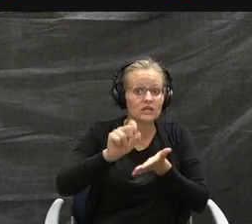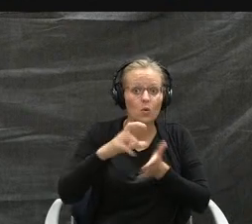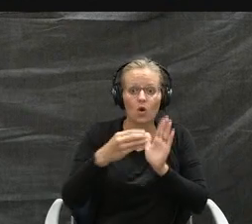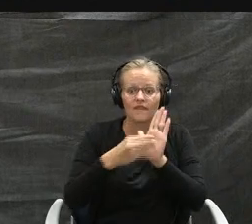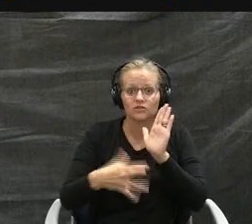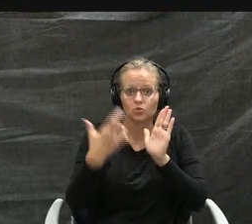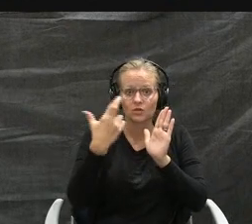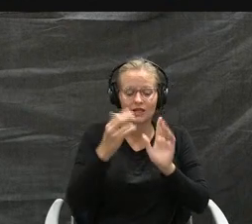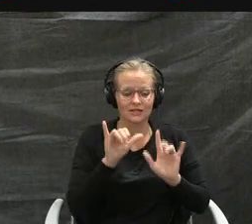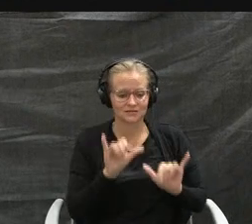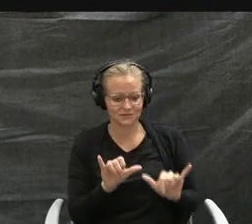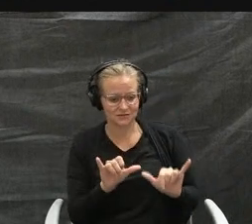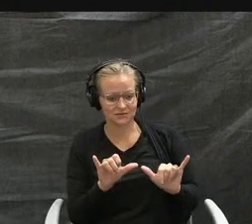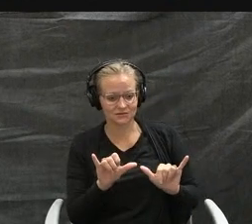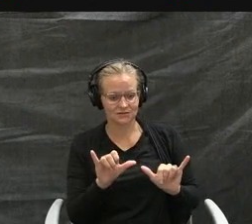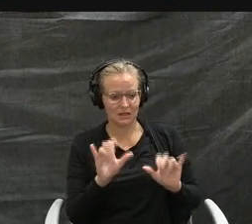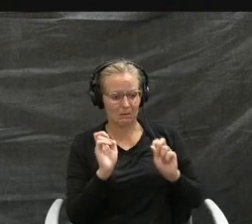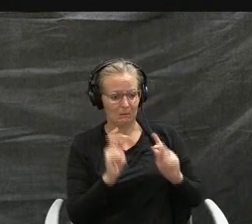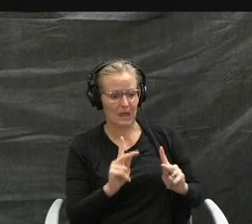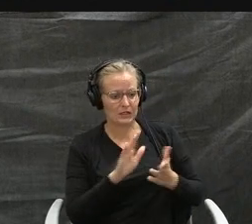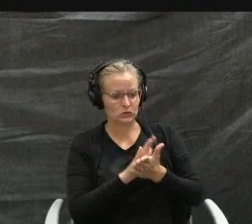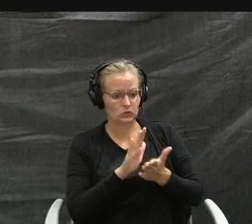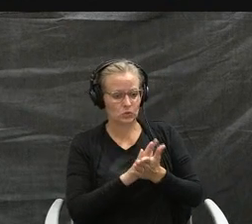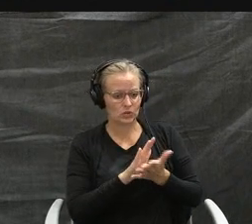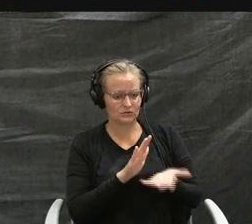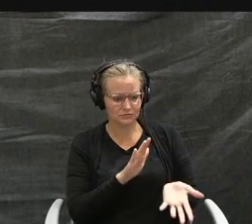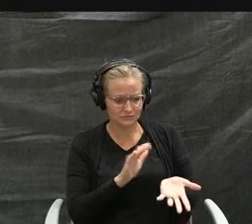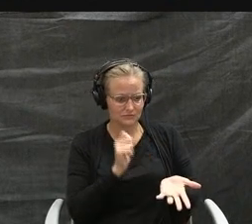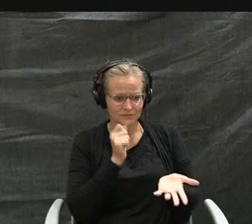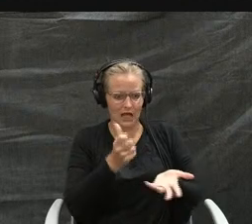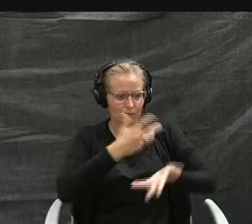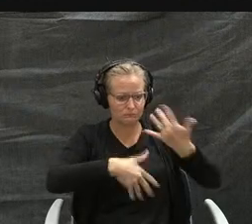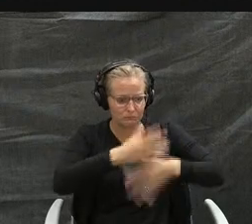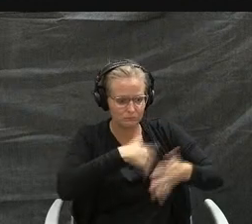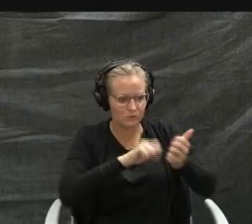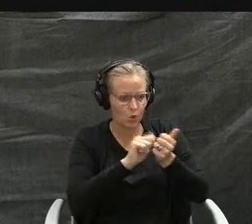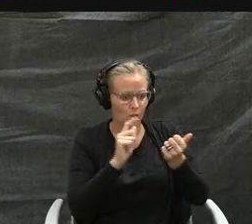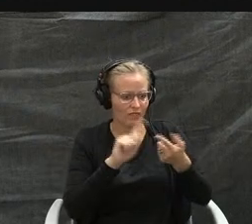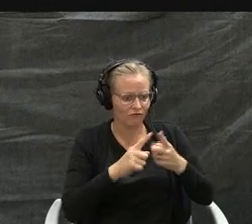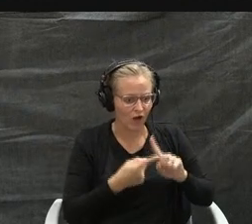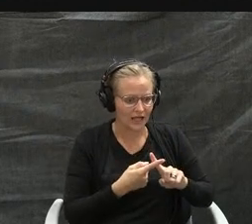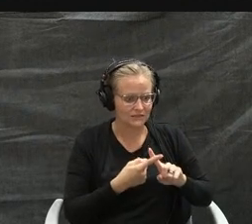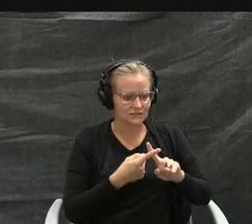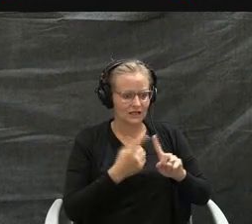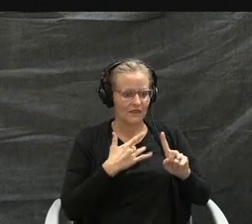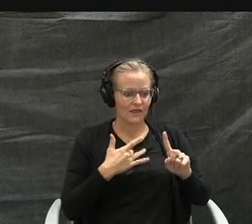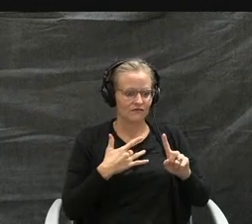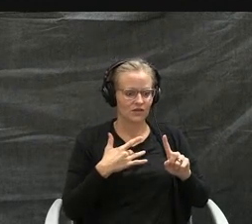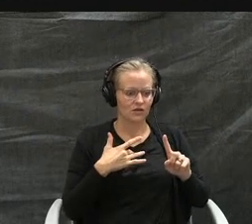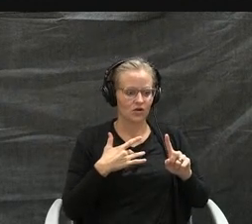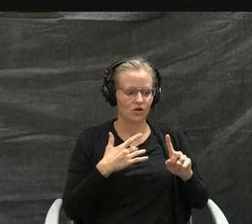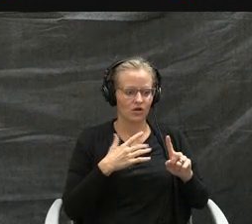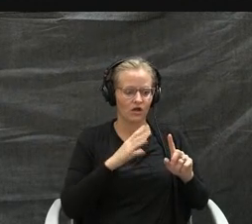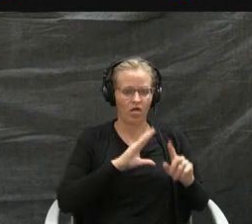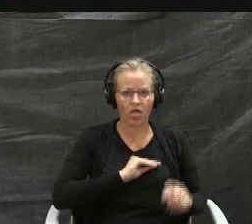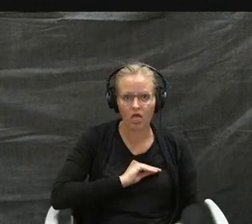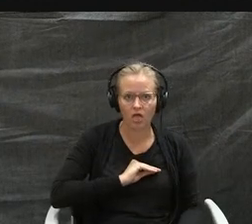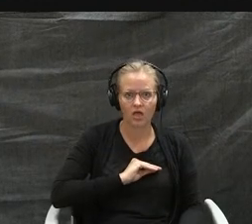thought it was going to be in that they don't get to hang out with their friends like they thought they were going to,